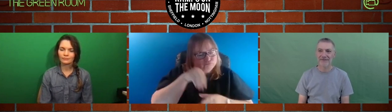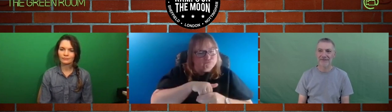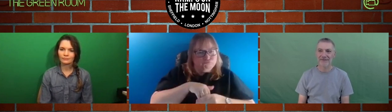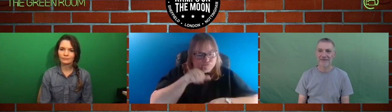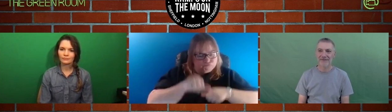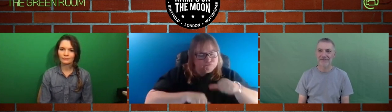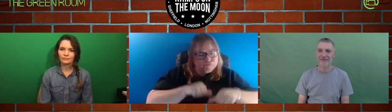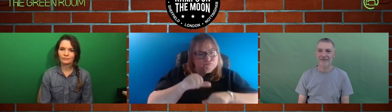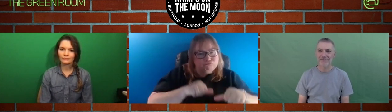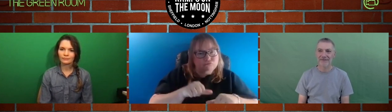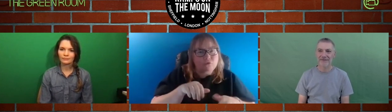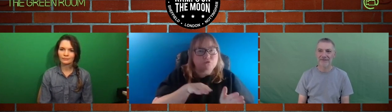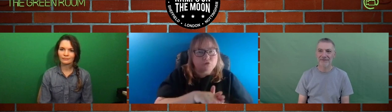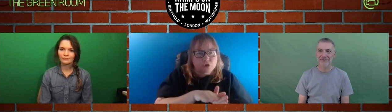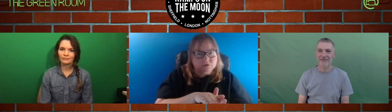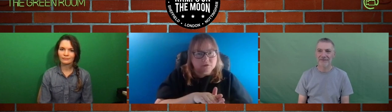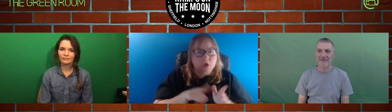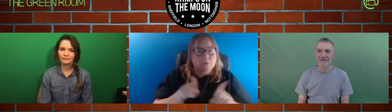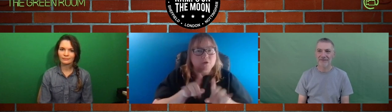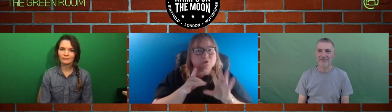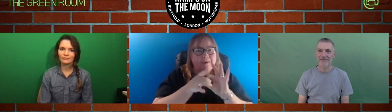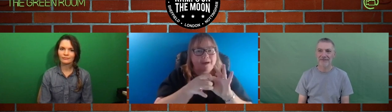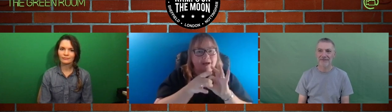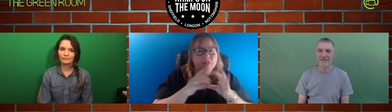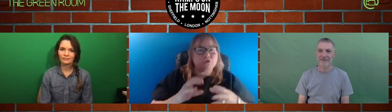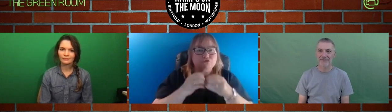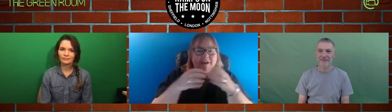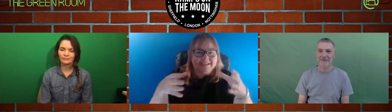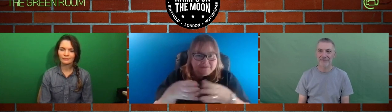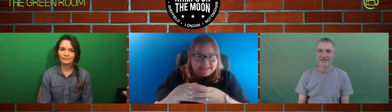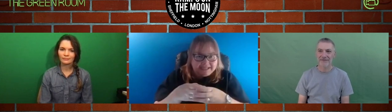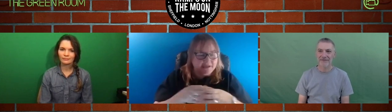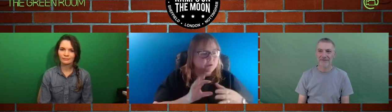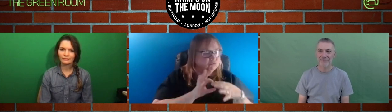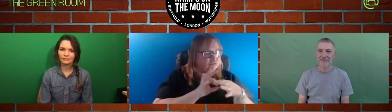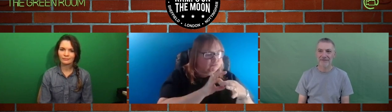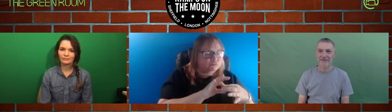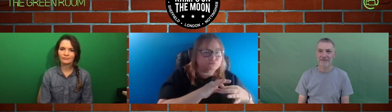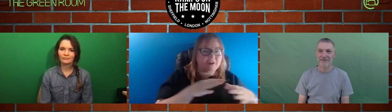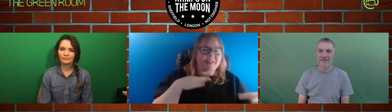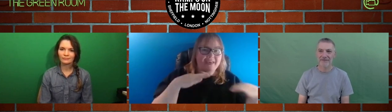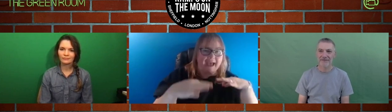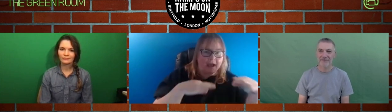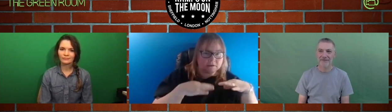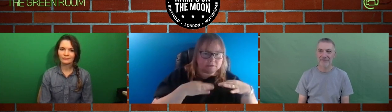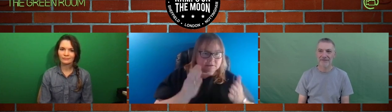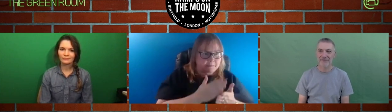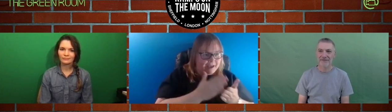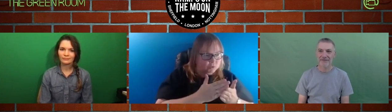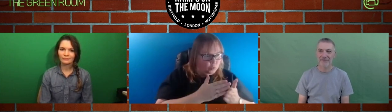with the creative team and the actors and make sure that everyone was working in the best way possible to support